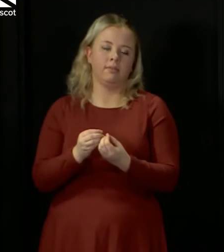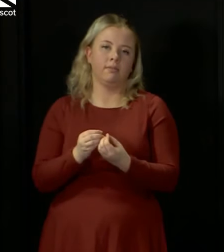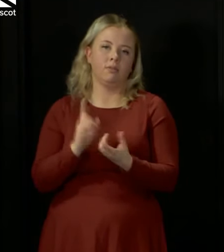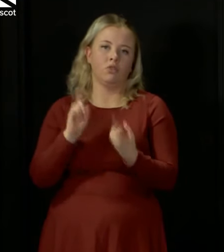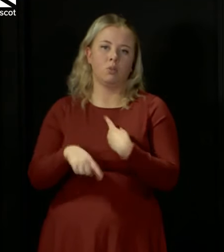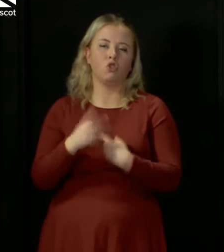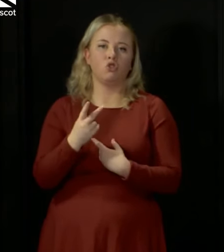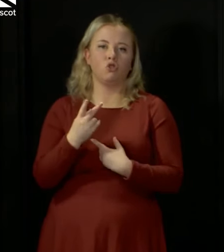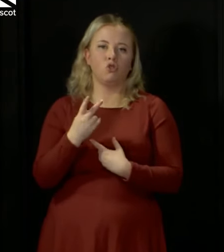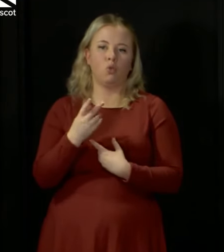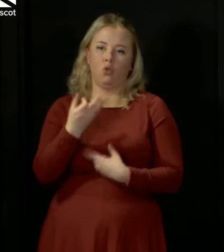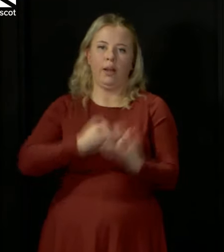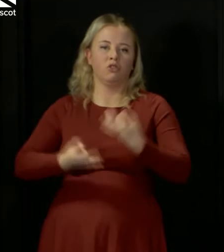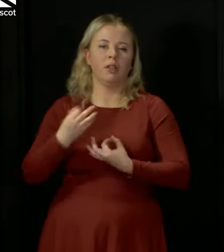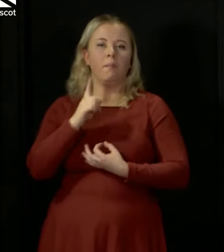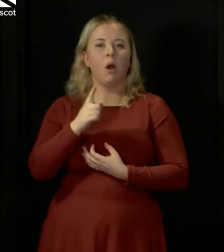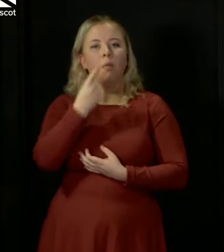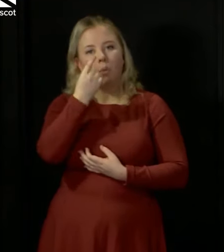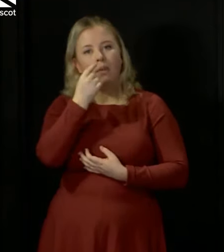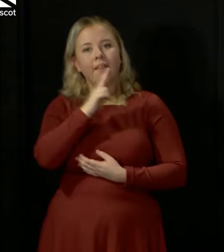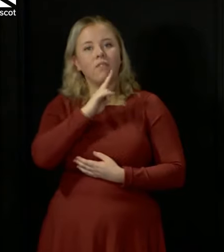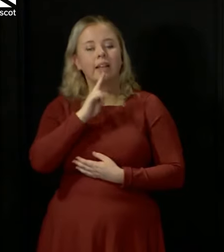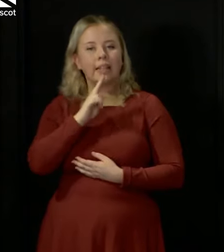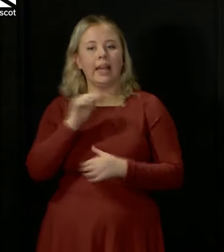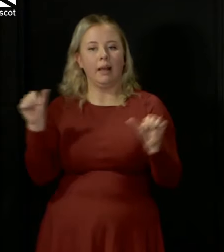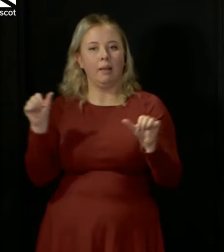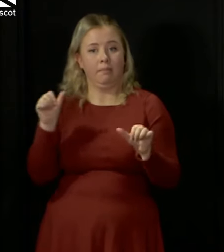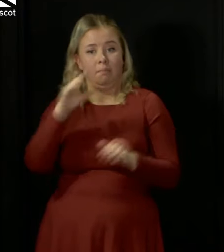previous questions there, but probably on Friday, the briefing I give here, will have